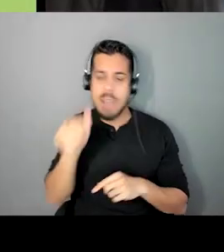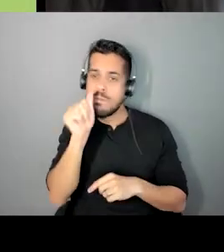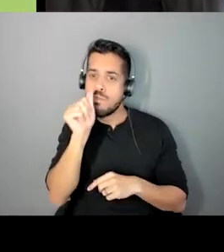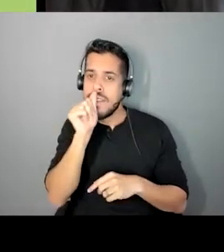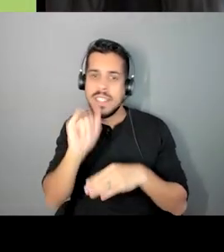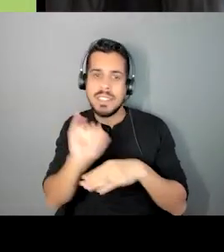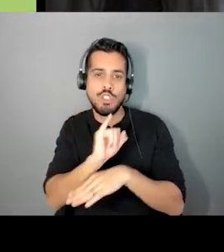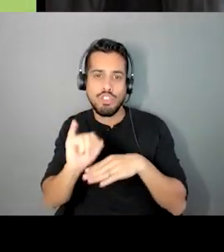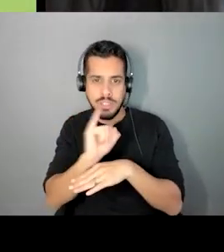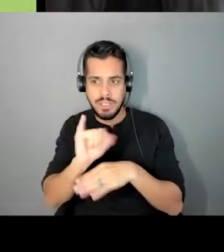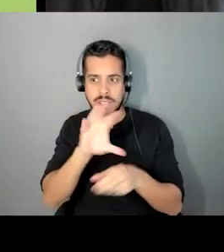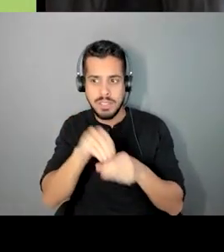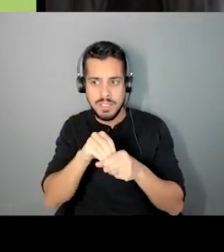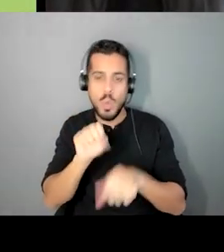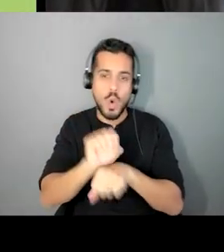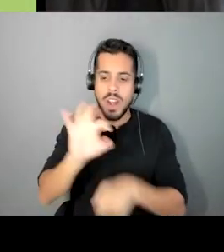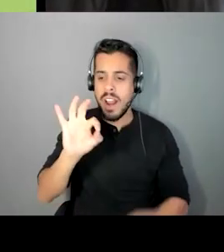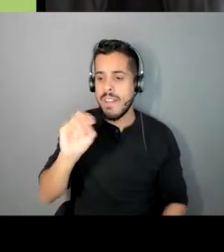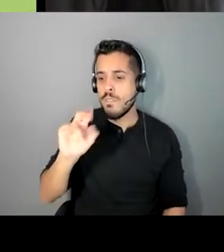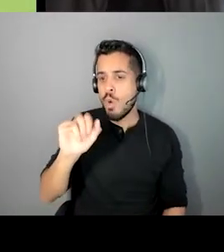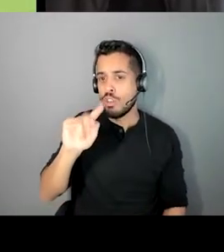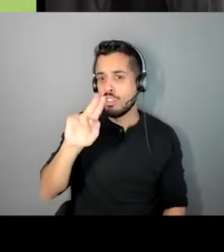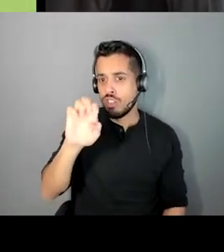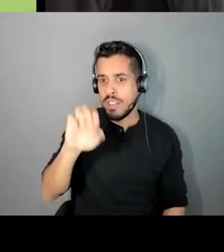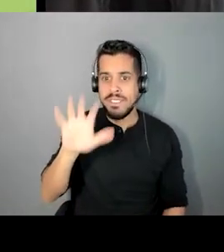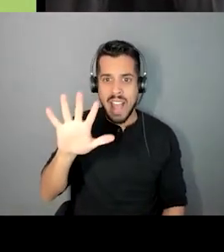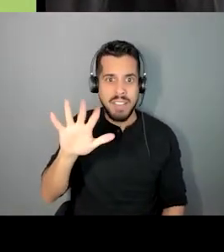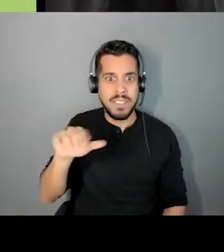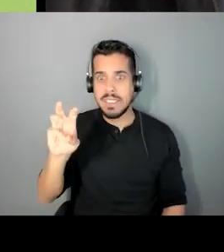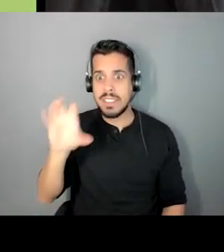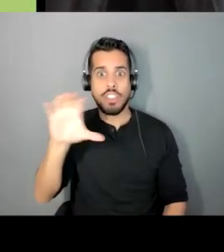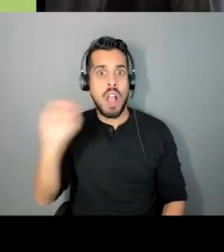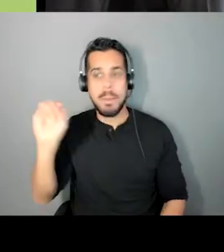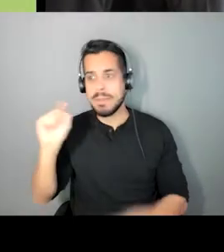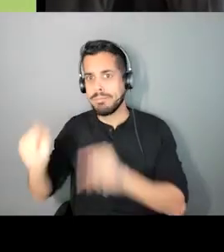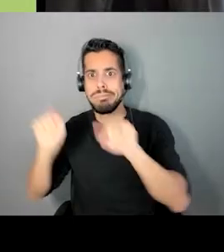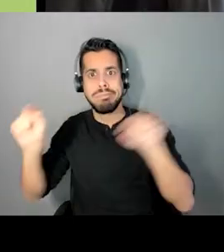uh... working for Fortune 500, Fortune 600 companies across, uh... across the country.